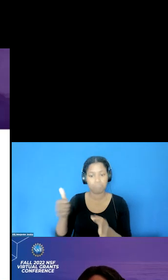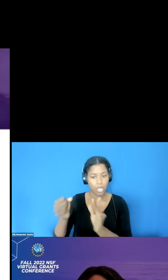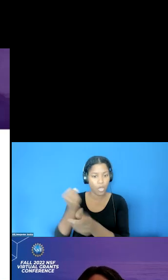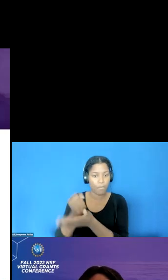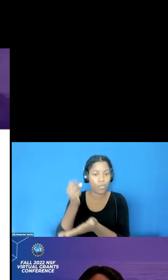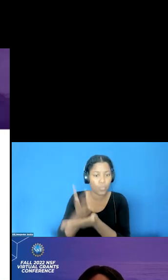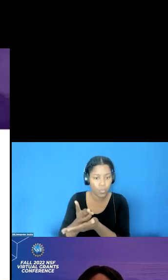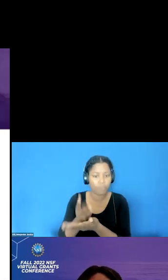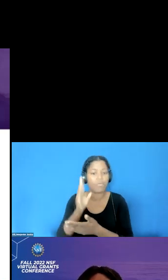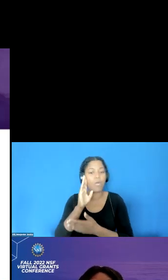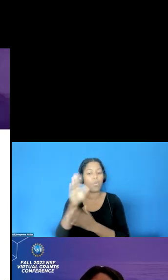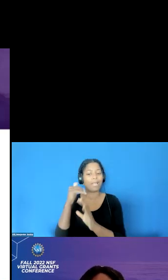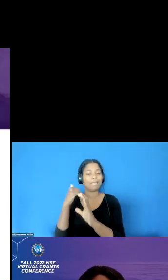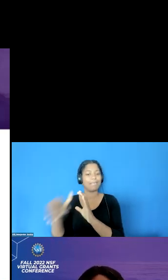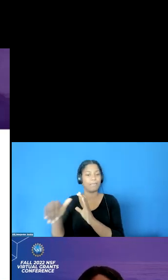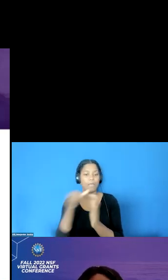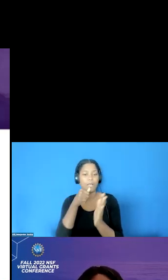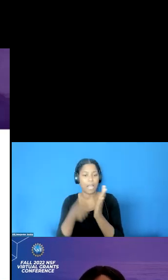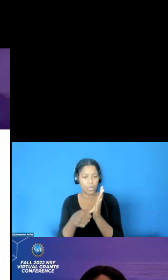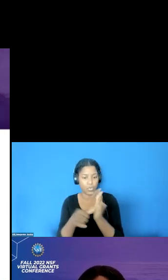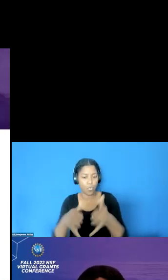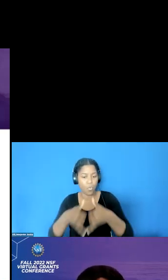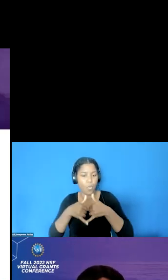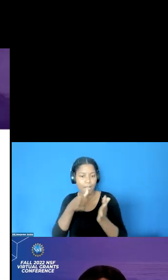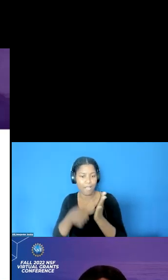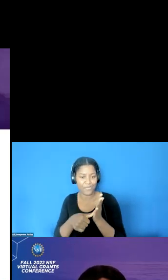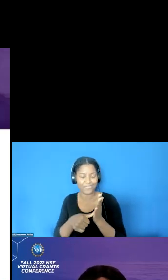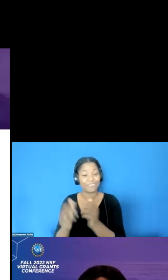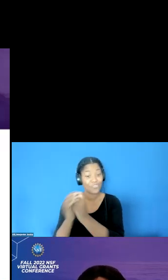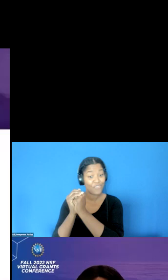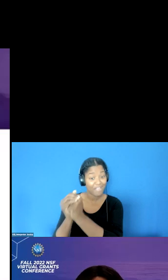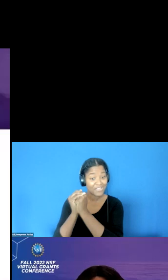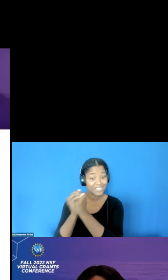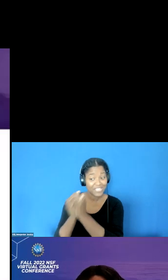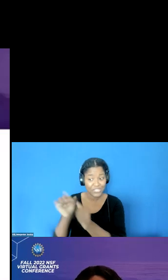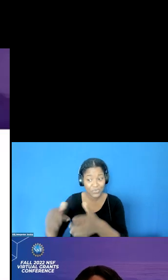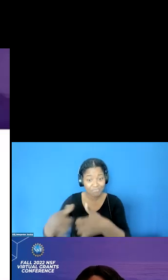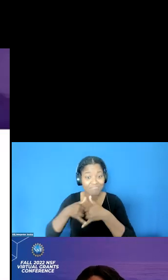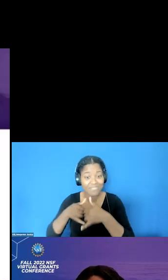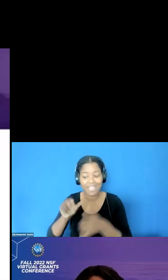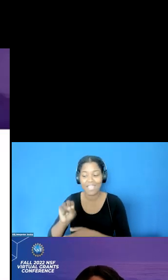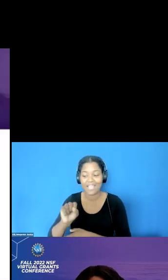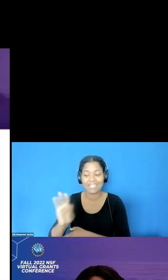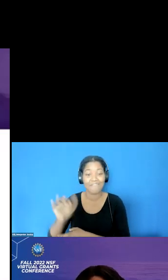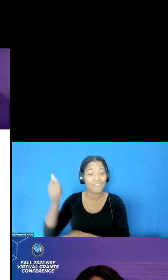And an award letter will be emailed to the addressees on file. Congratulations. You've been awarded an NSF grant.